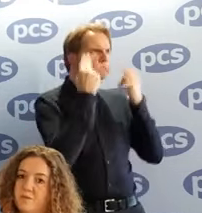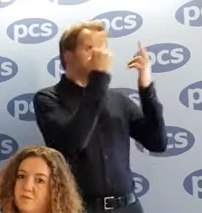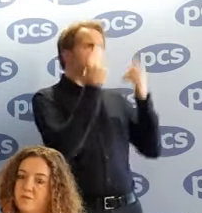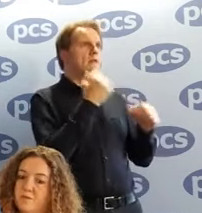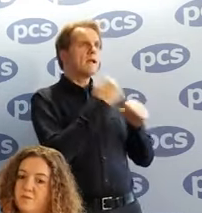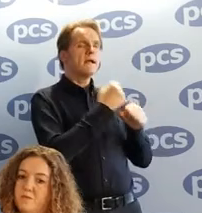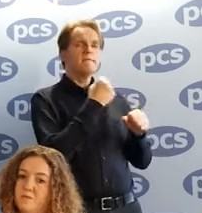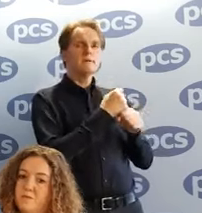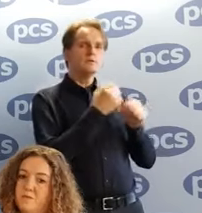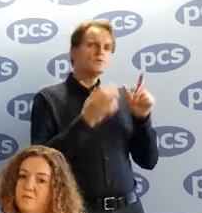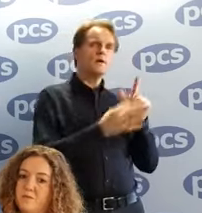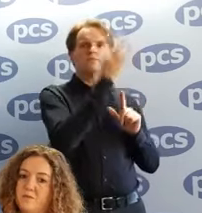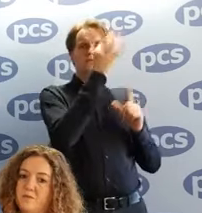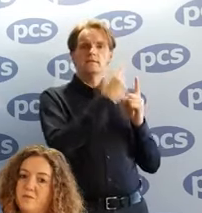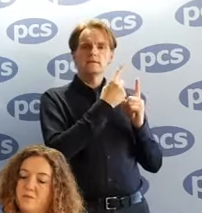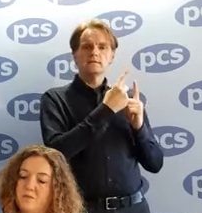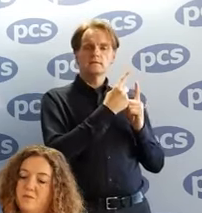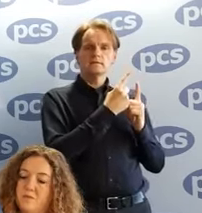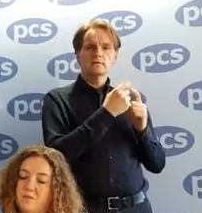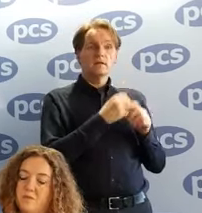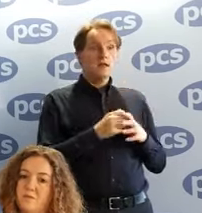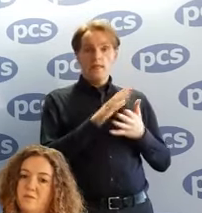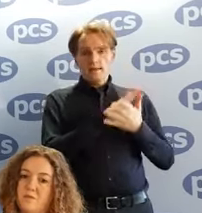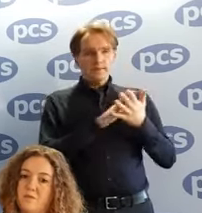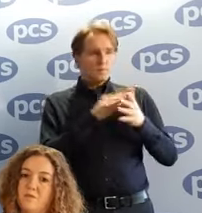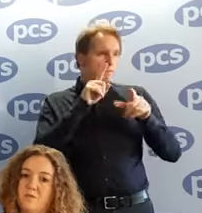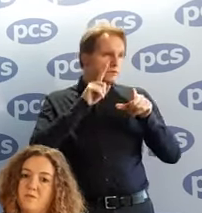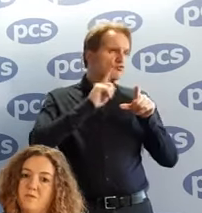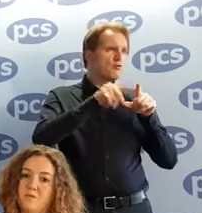livelihoods and that means we've got to try anything and everything and I think